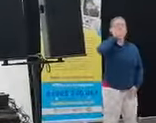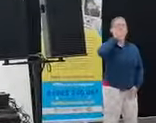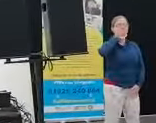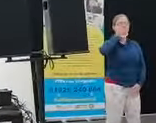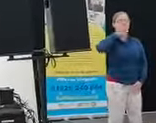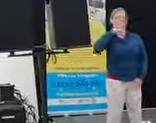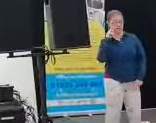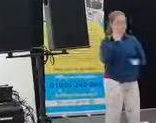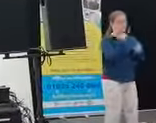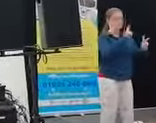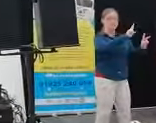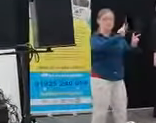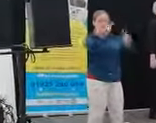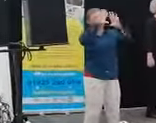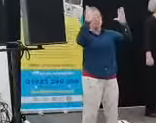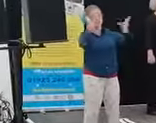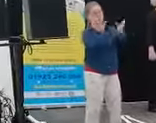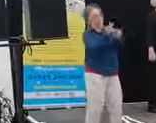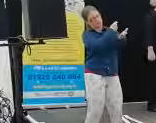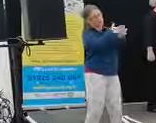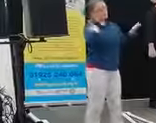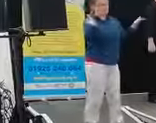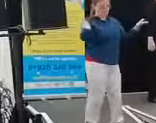I see it all, I see it now